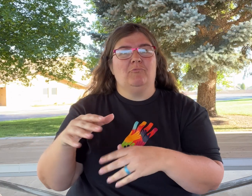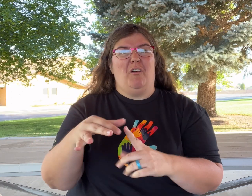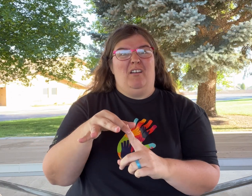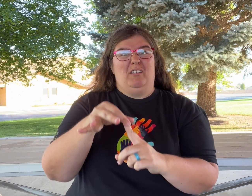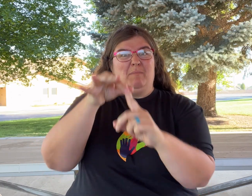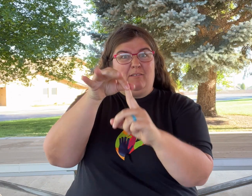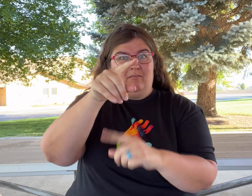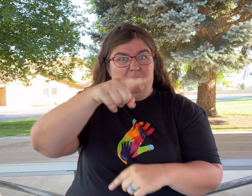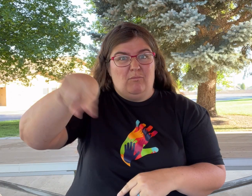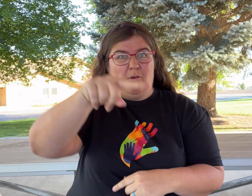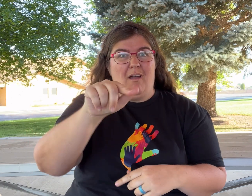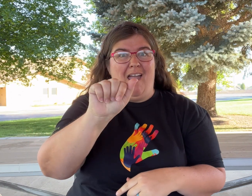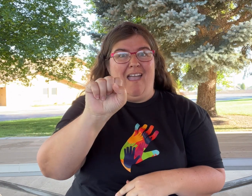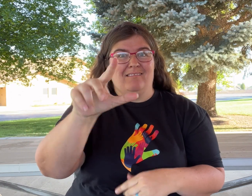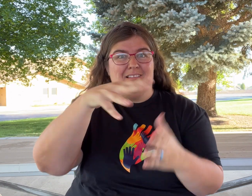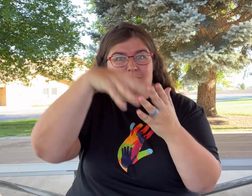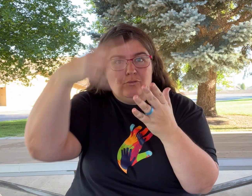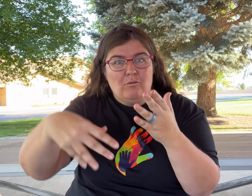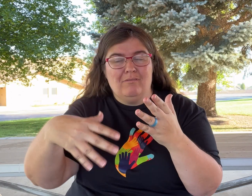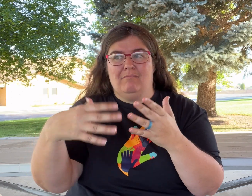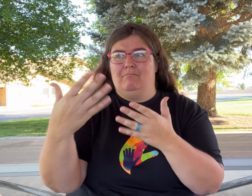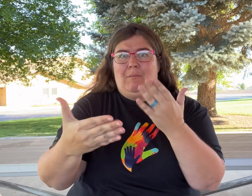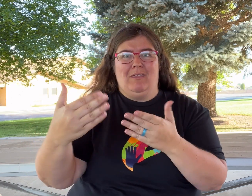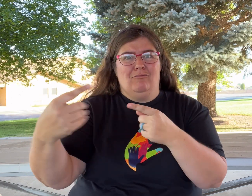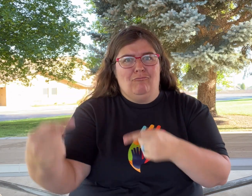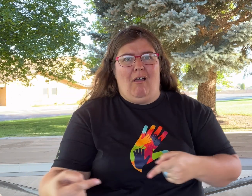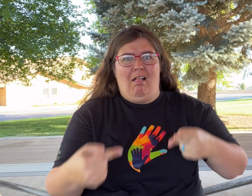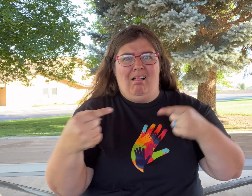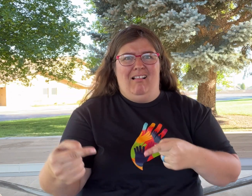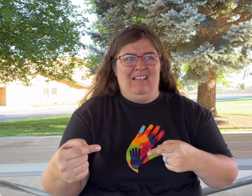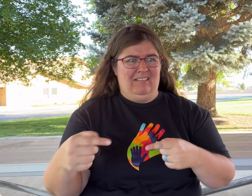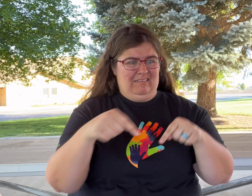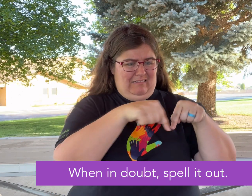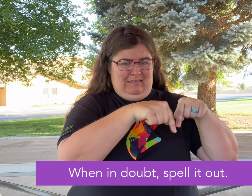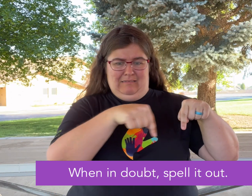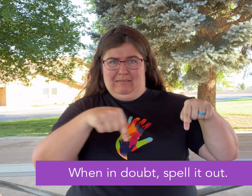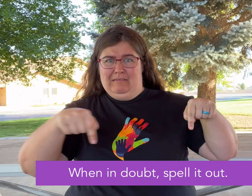I think especially you who are ASL students, you might struggle with that because you say, "When